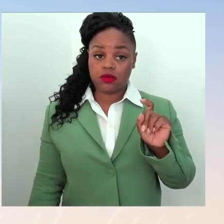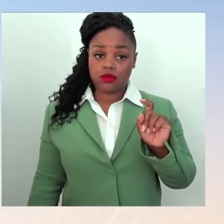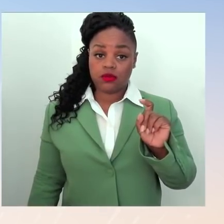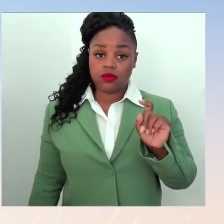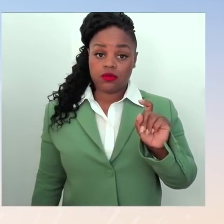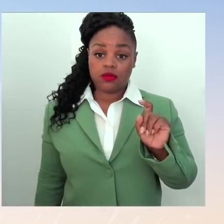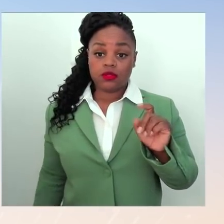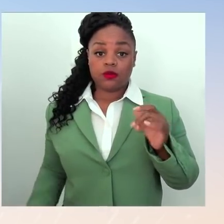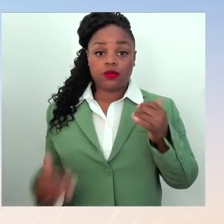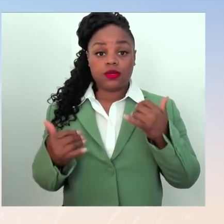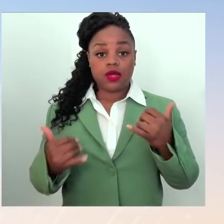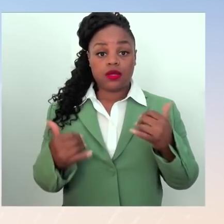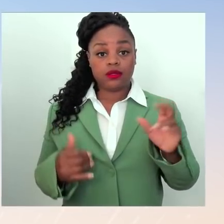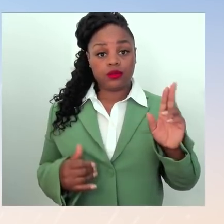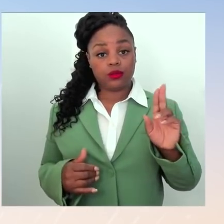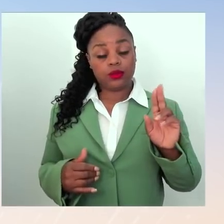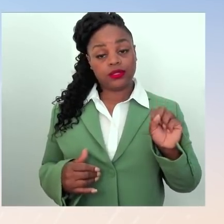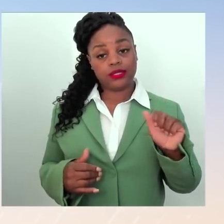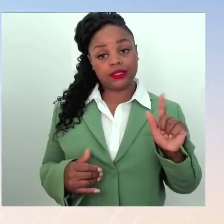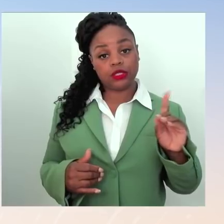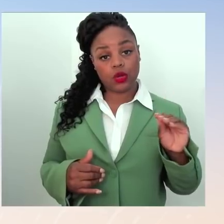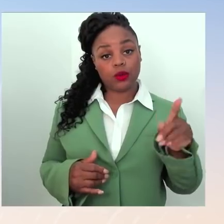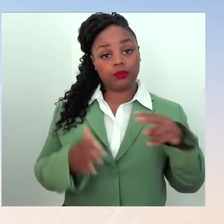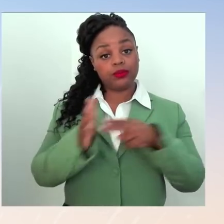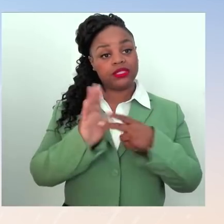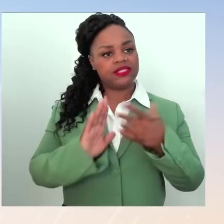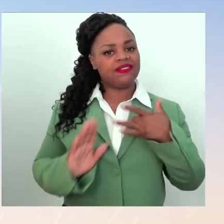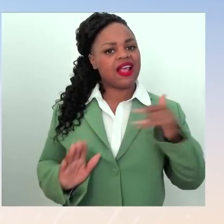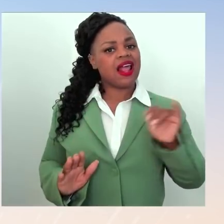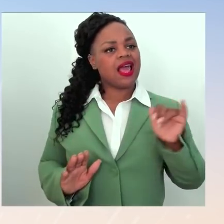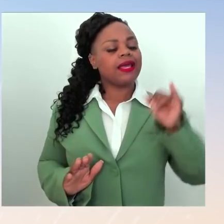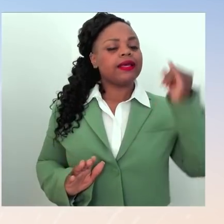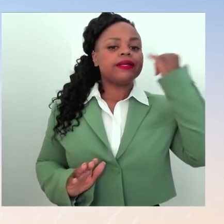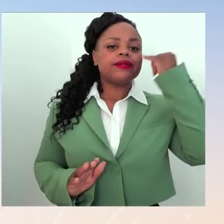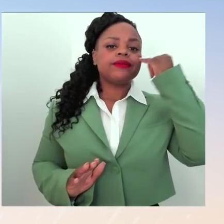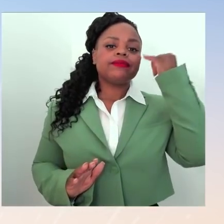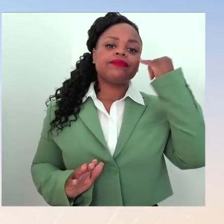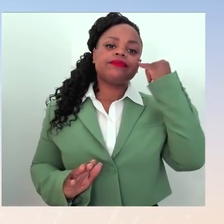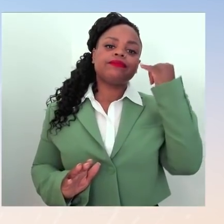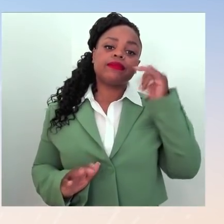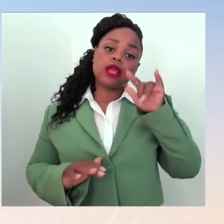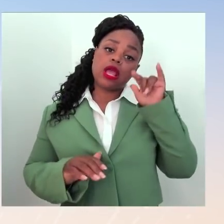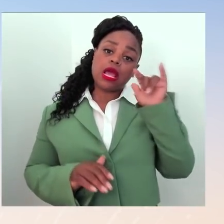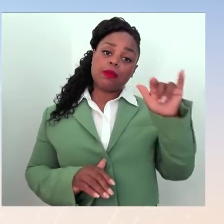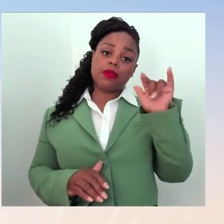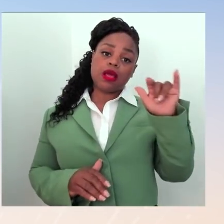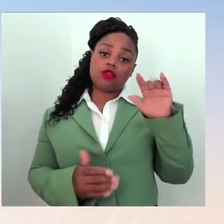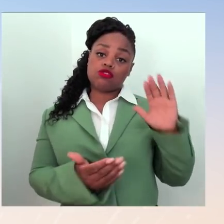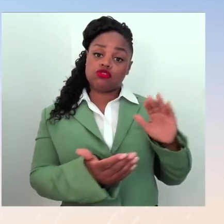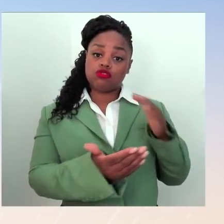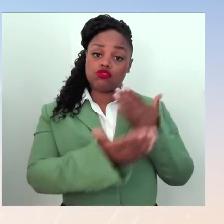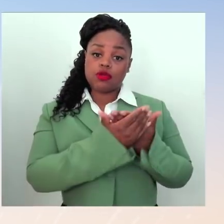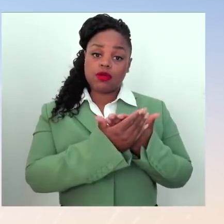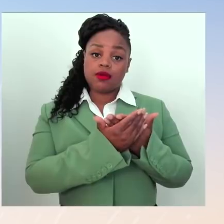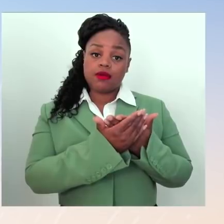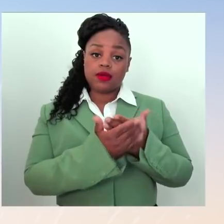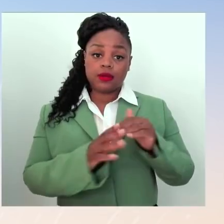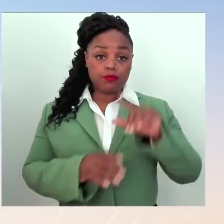that delivering those airplanes in any form will not be viewed by Vladimir Putin as an act of war? Ms. Psaki: Well, first of all,